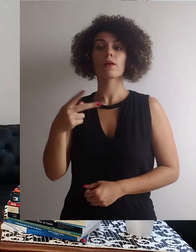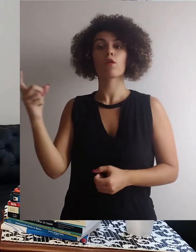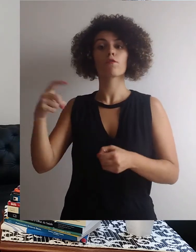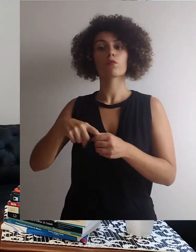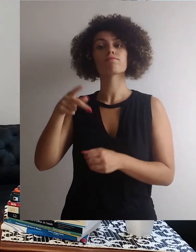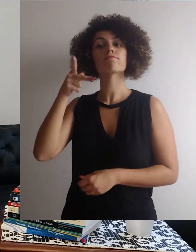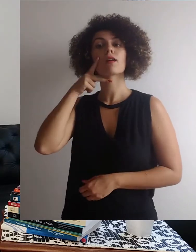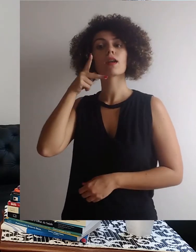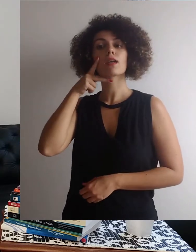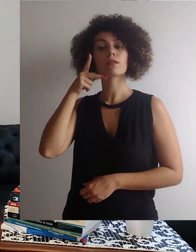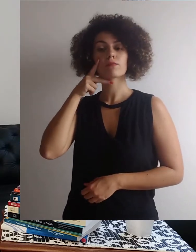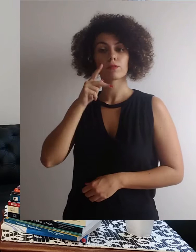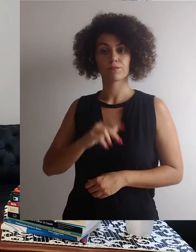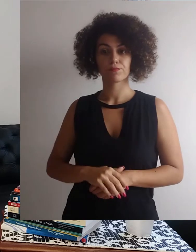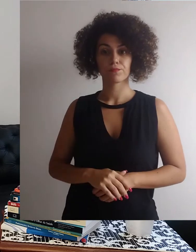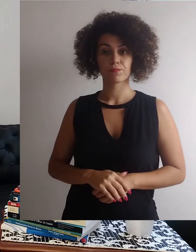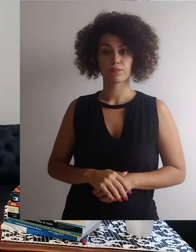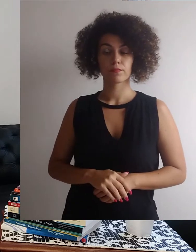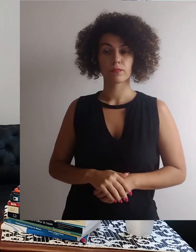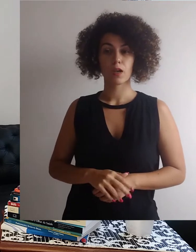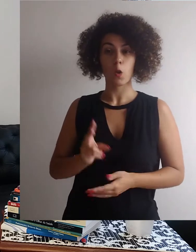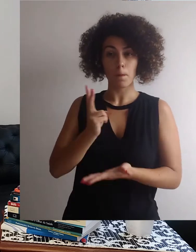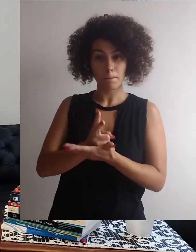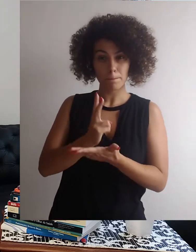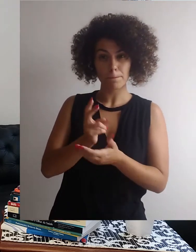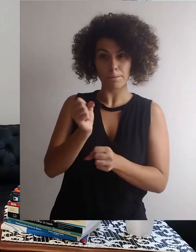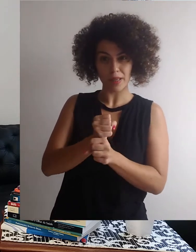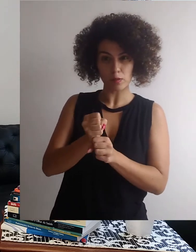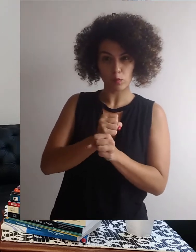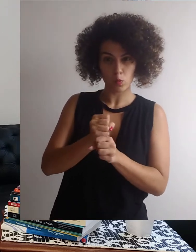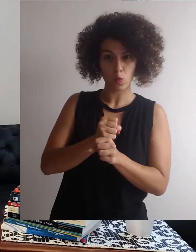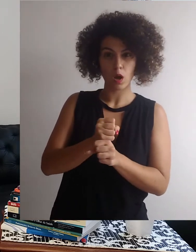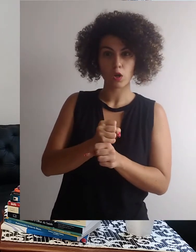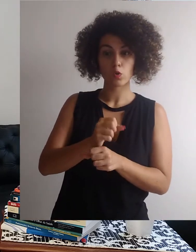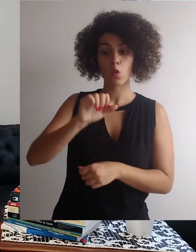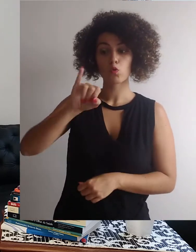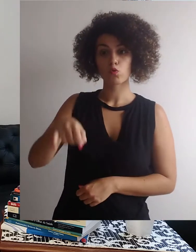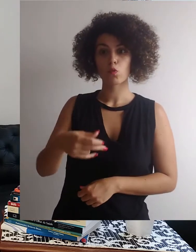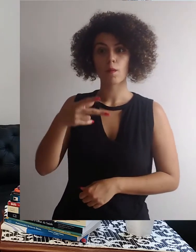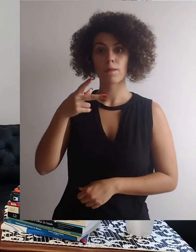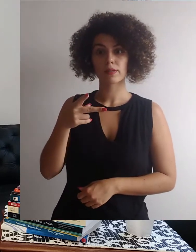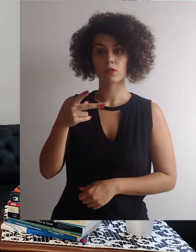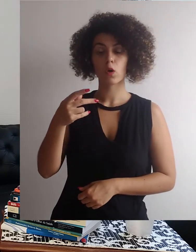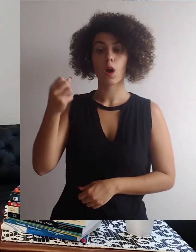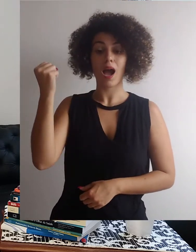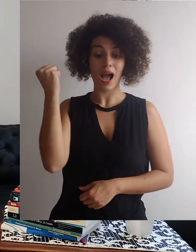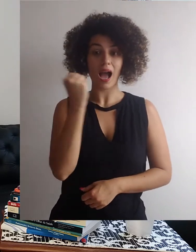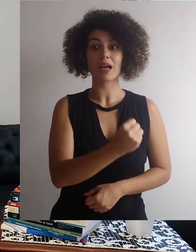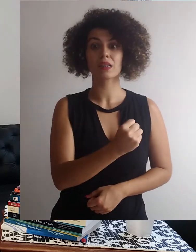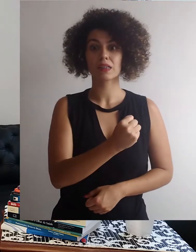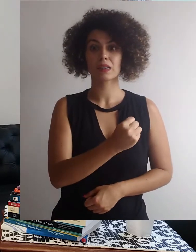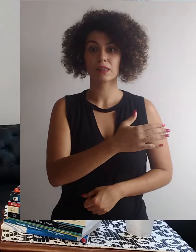Grande do Sul and João Pessoa returned to govern Paraíba. At the end of July of the same year, João